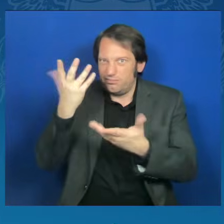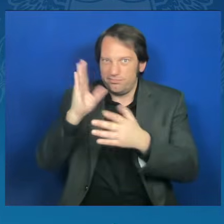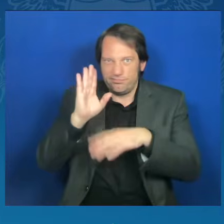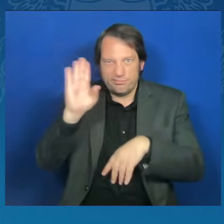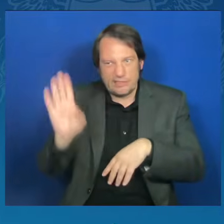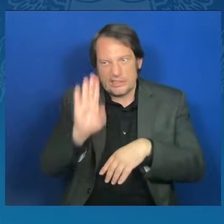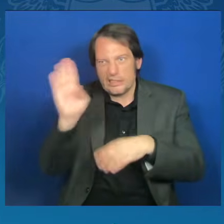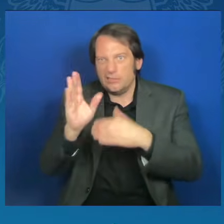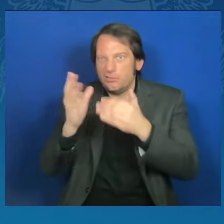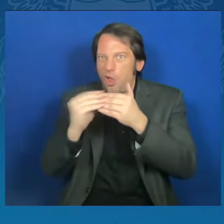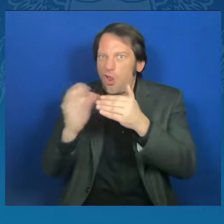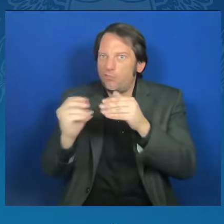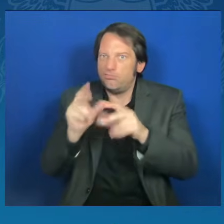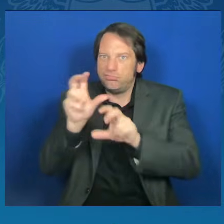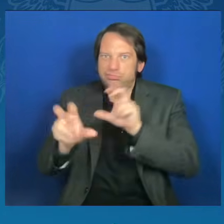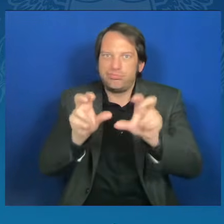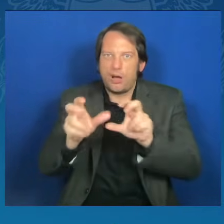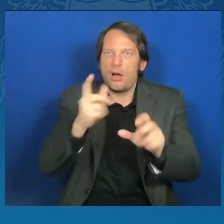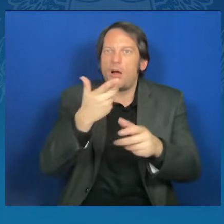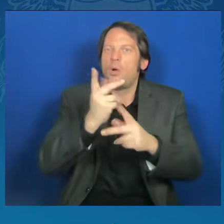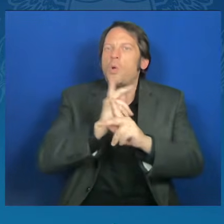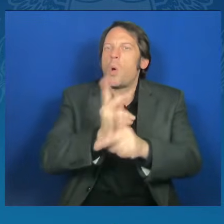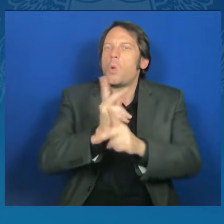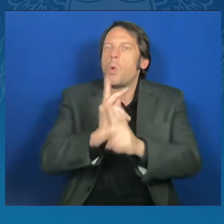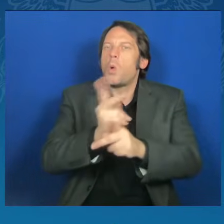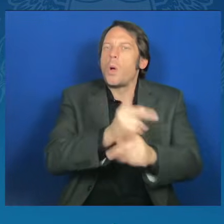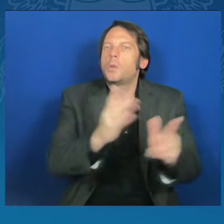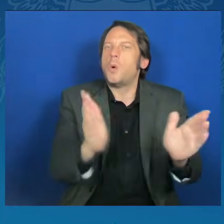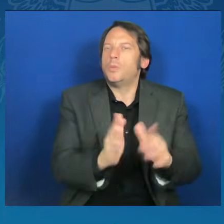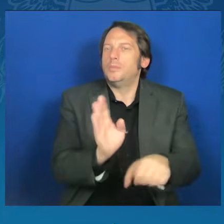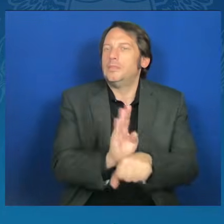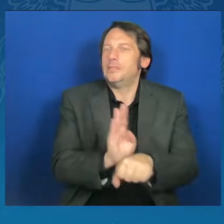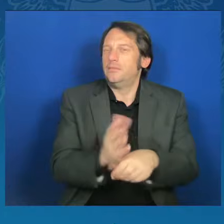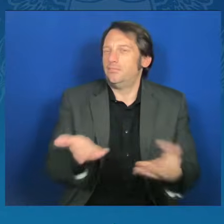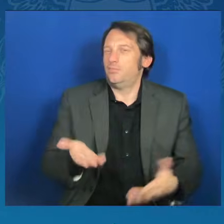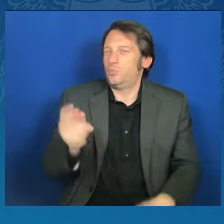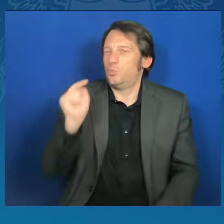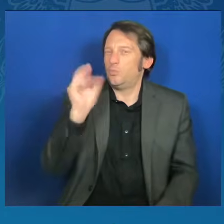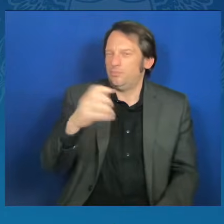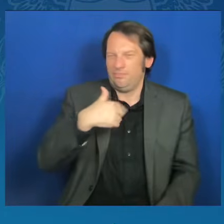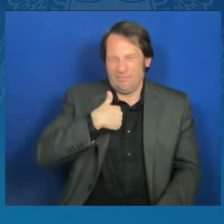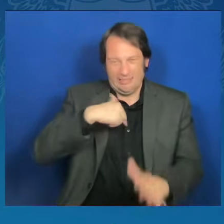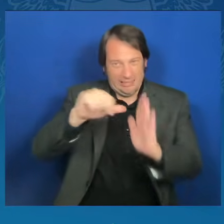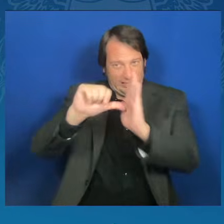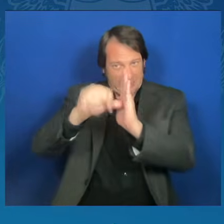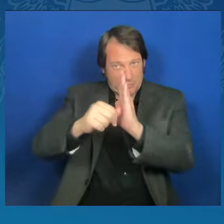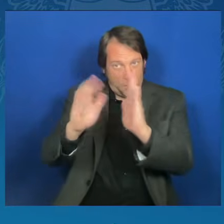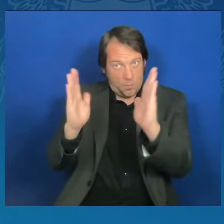And I want to emphasize: When I say small businesses, I am including in that group entrepreneurs, those who have extraordinary ideas,